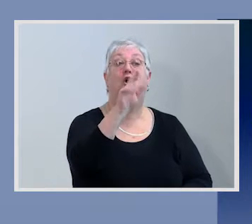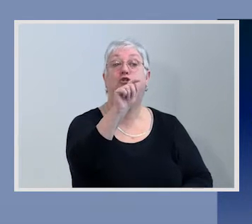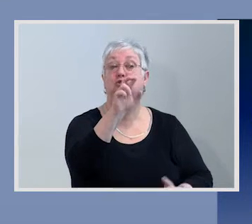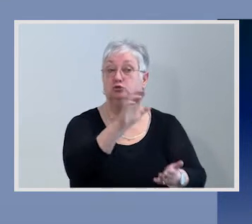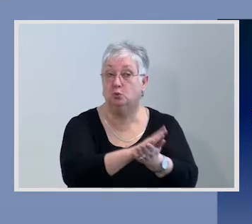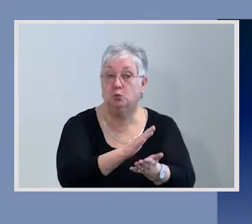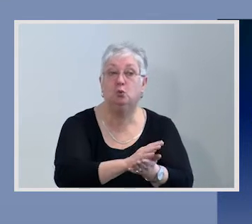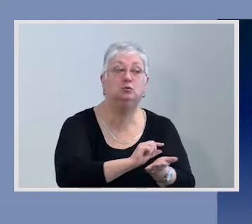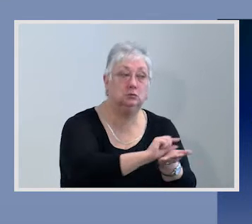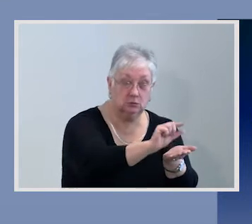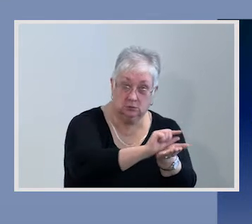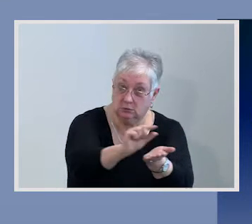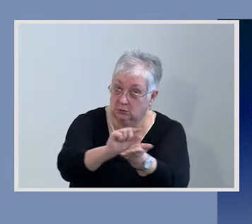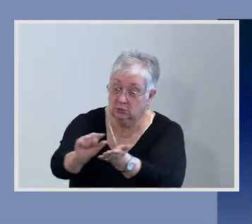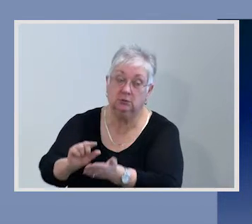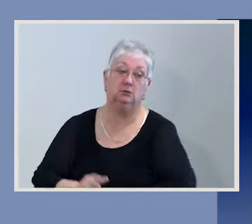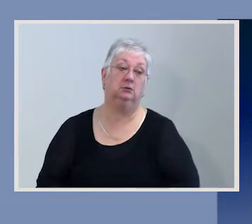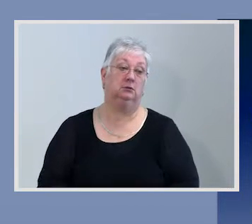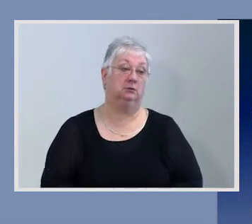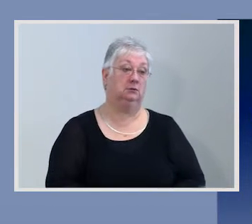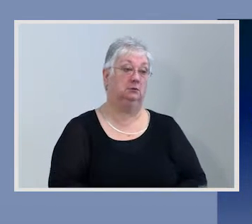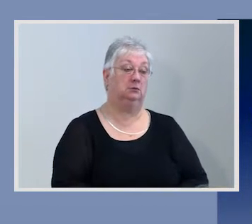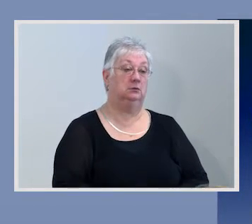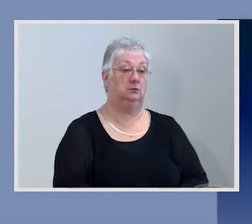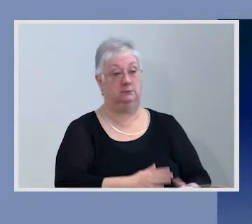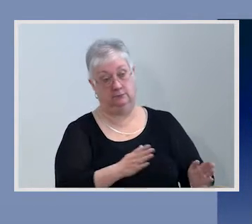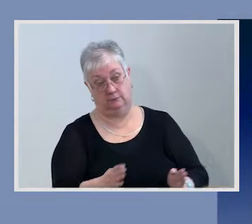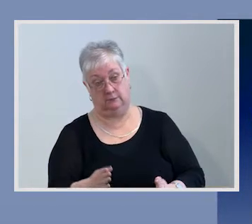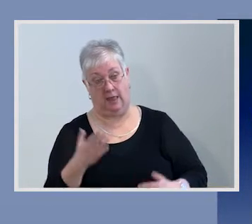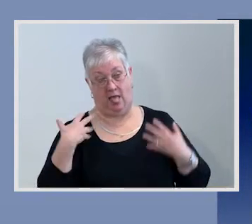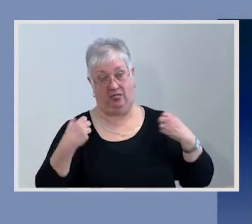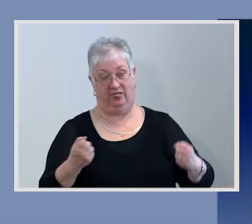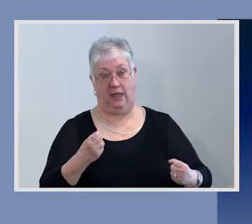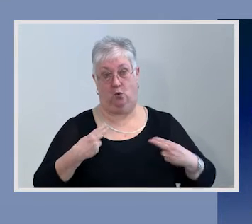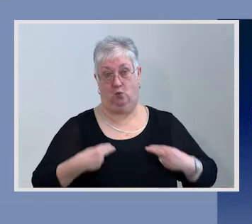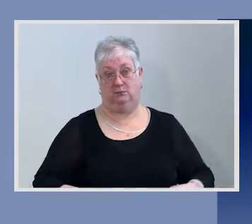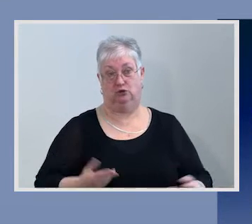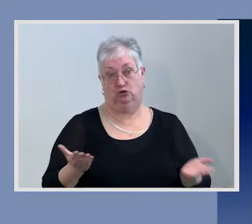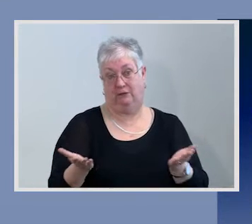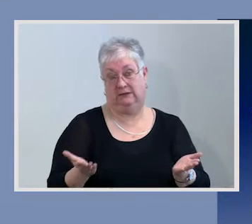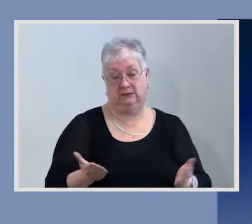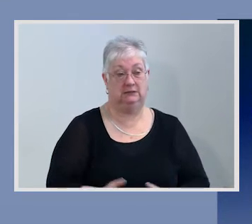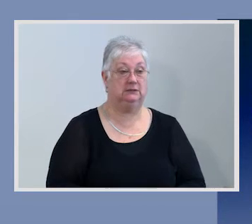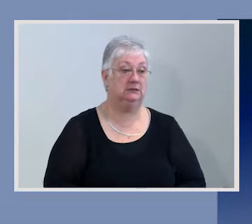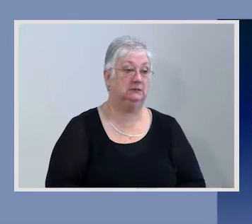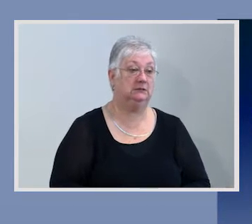28% OF OUR BUDGET. $1.9 BILLION. THINGS LIKE HOMELESSNESS SERVICES, UNEMPLOYMENT